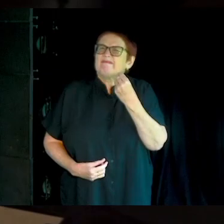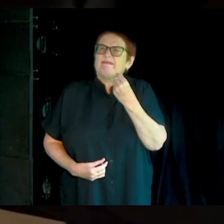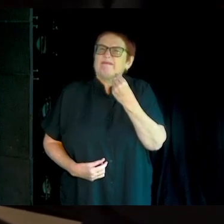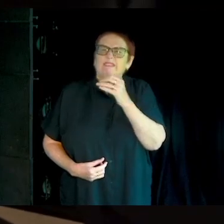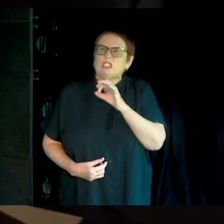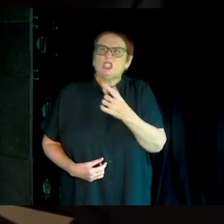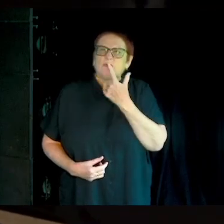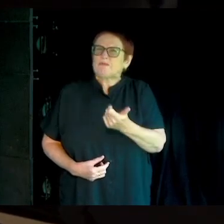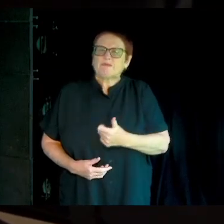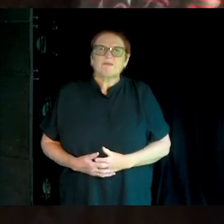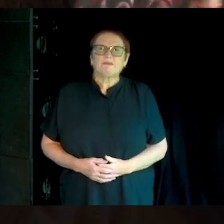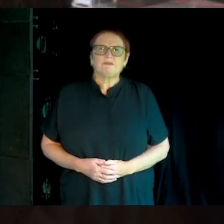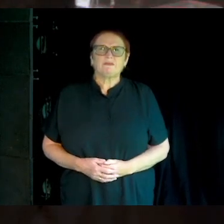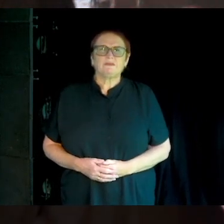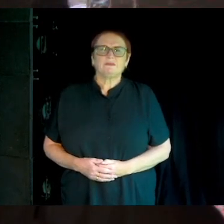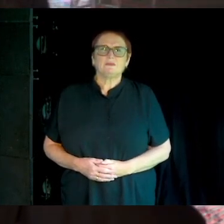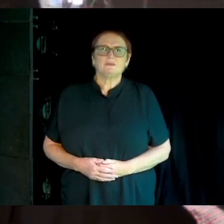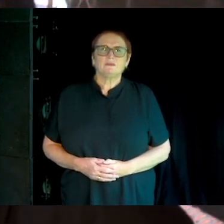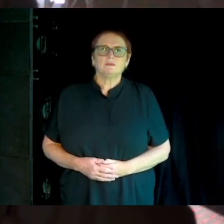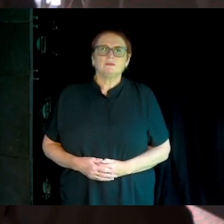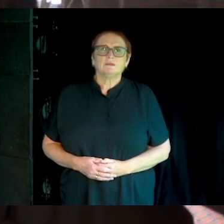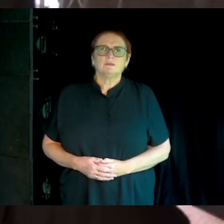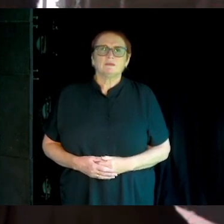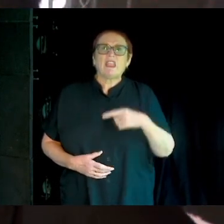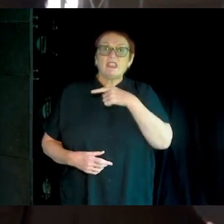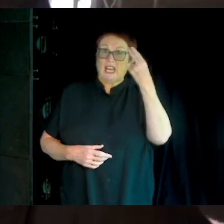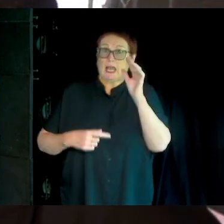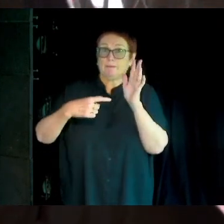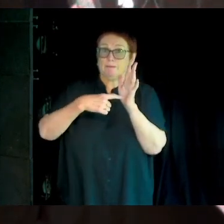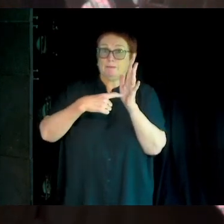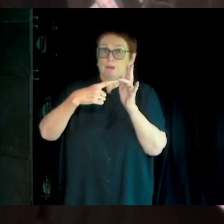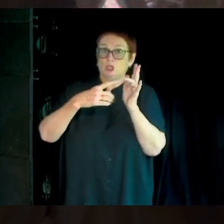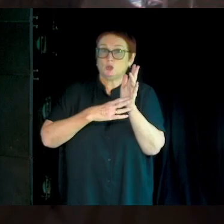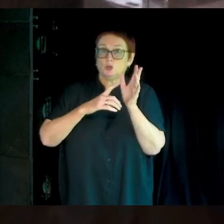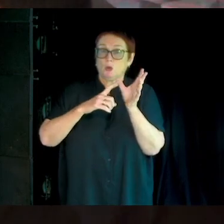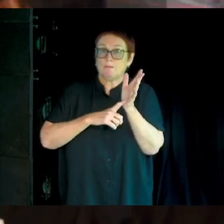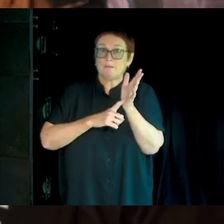not really actually but the um yeah that is traumatic so I'm just looking for a colander okay